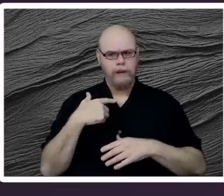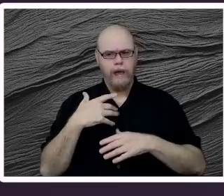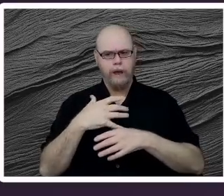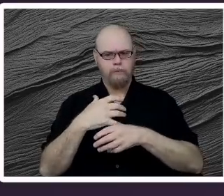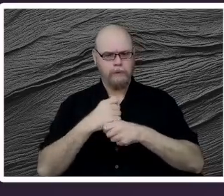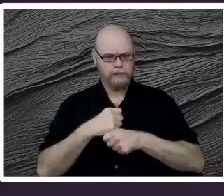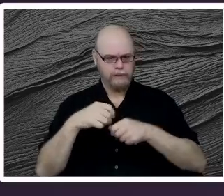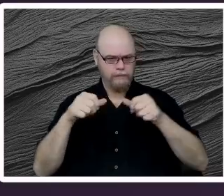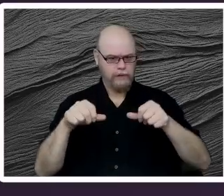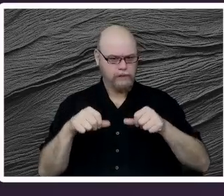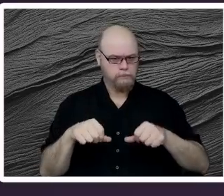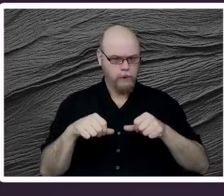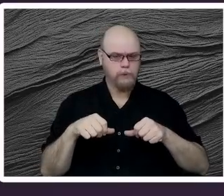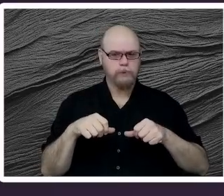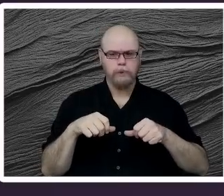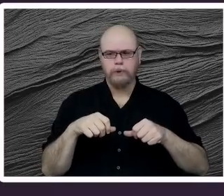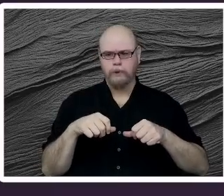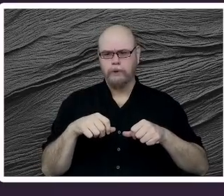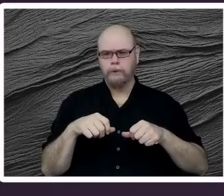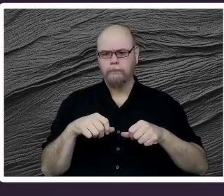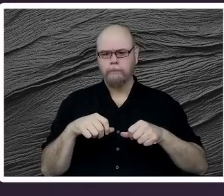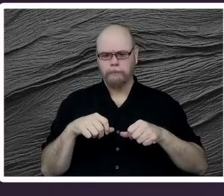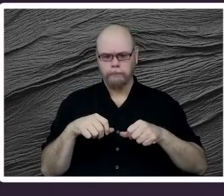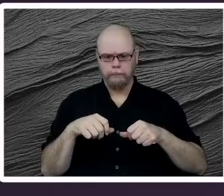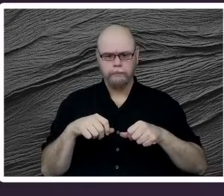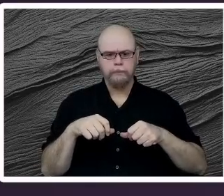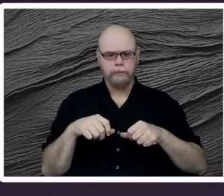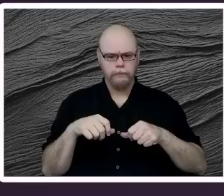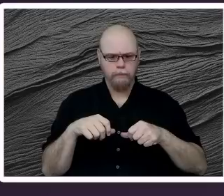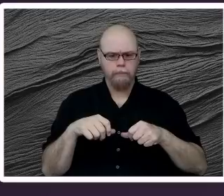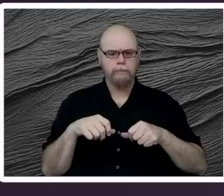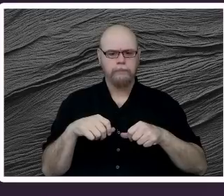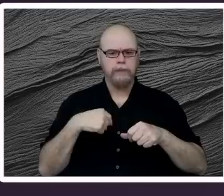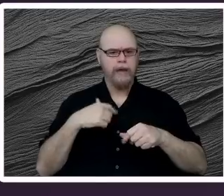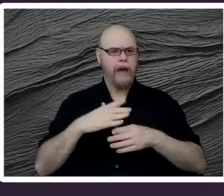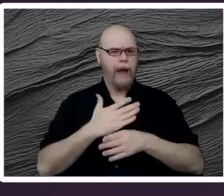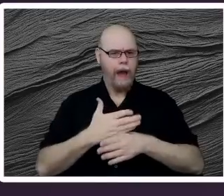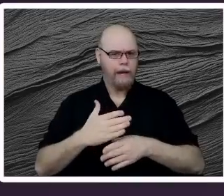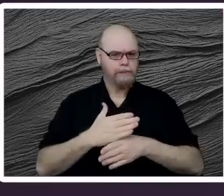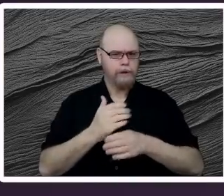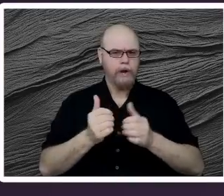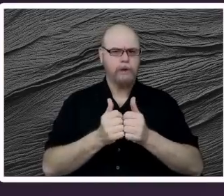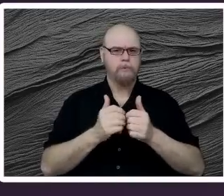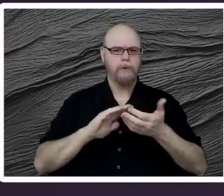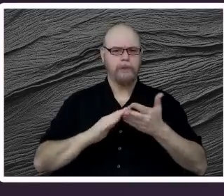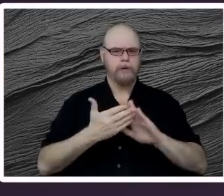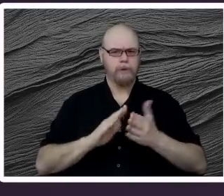the email for these posters -- is that I shared it with my community partners, one of them being